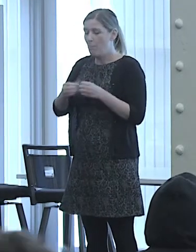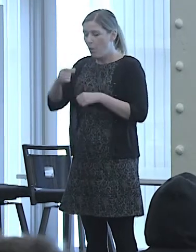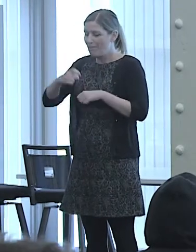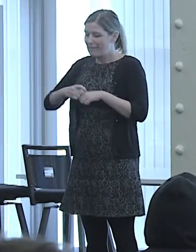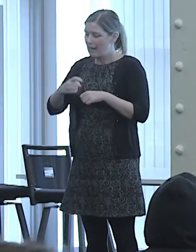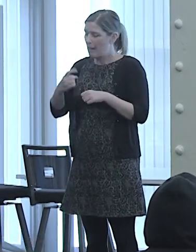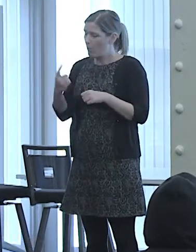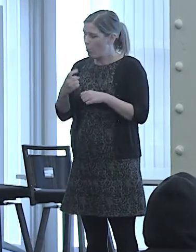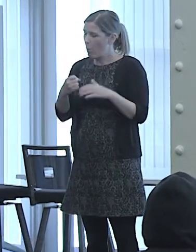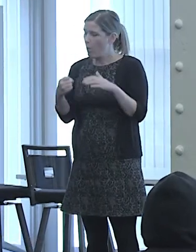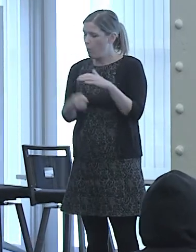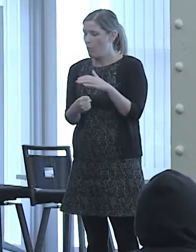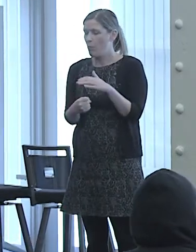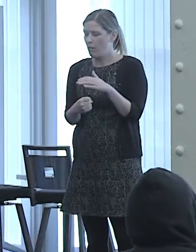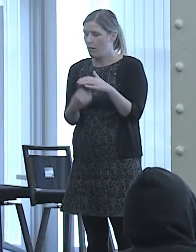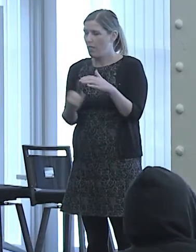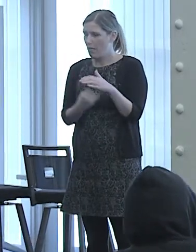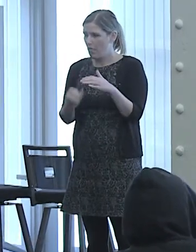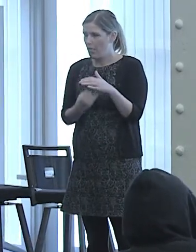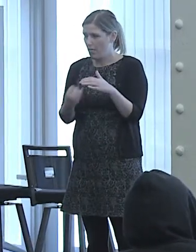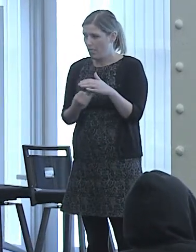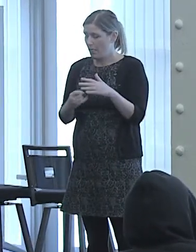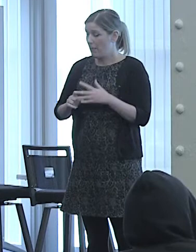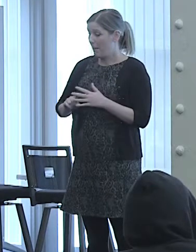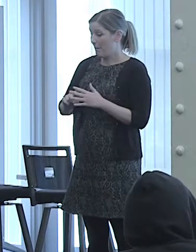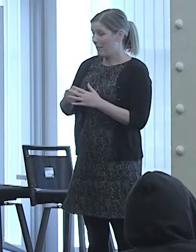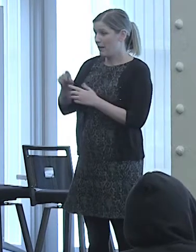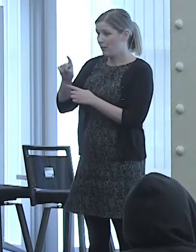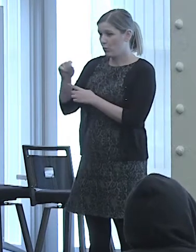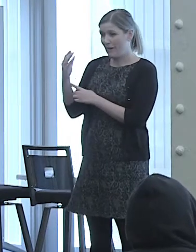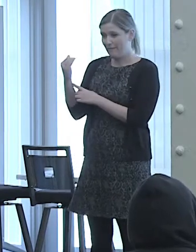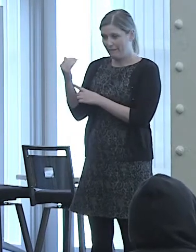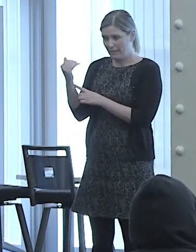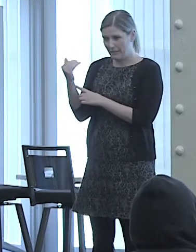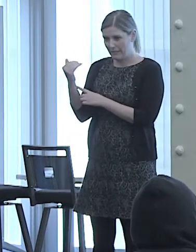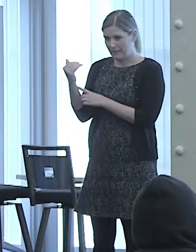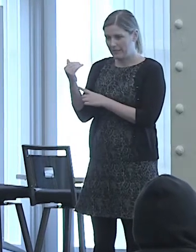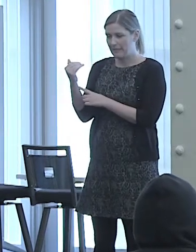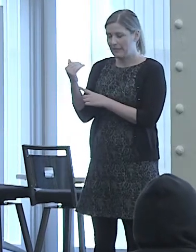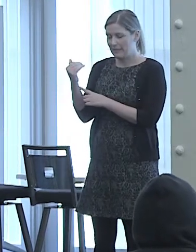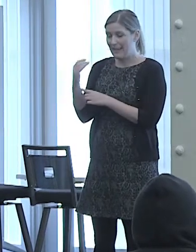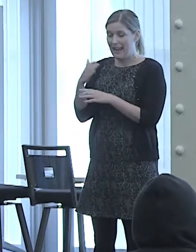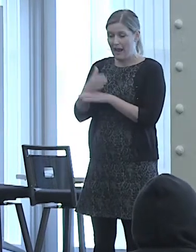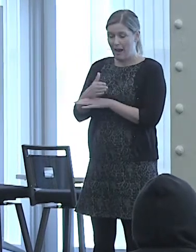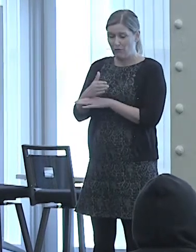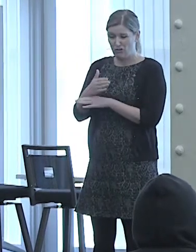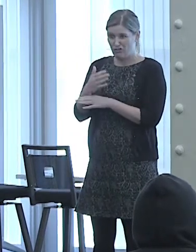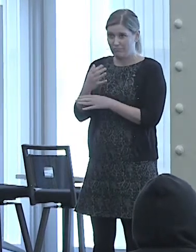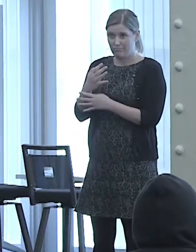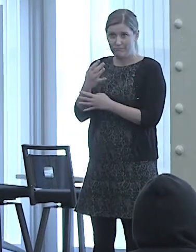and at the beginning of 2015, at the beginning of 2015, after it took years